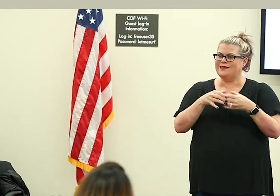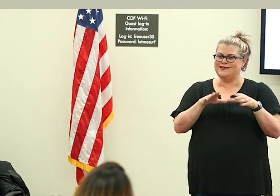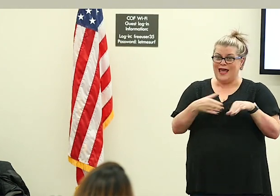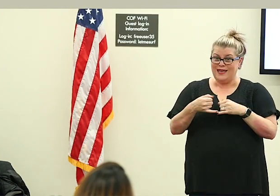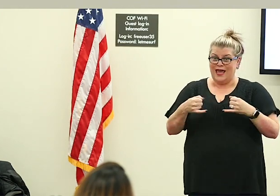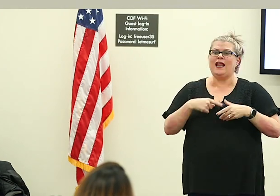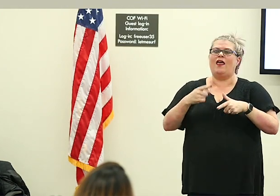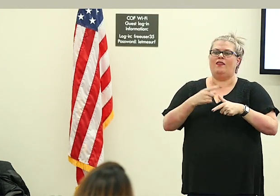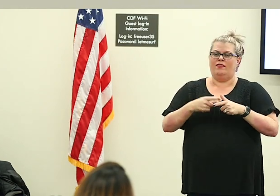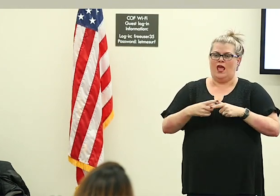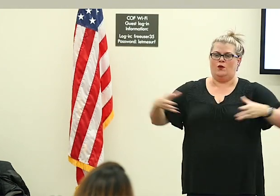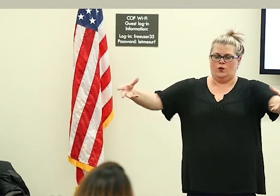at the same time.